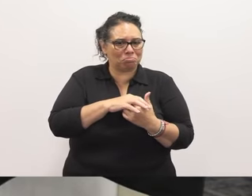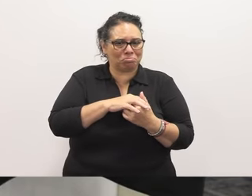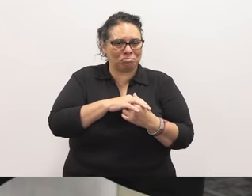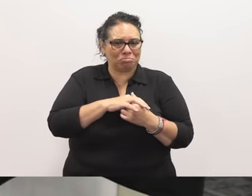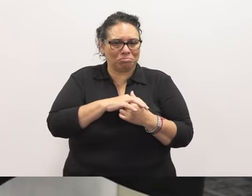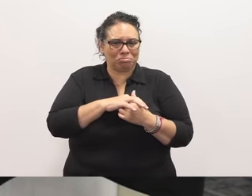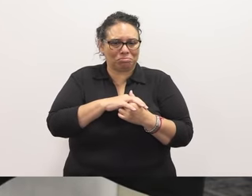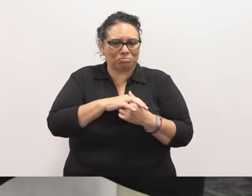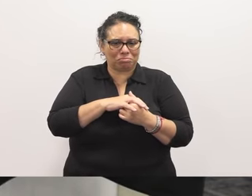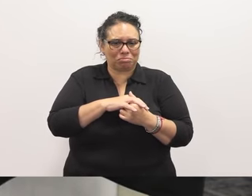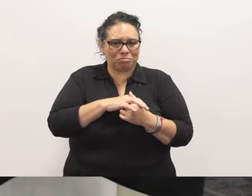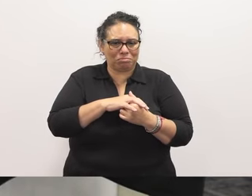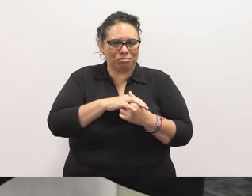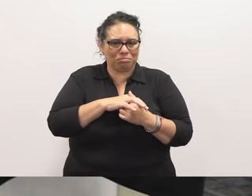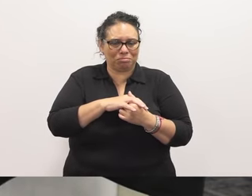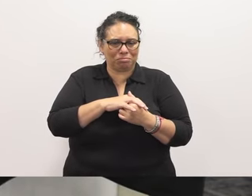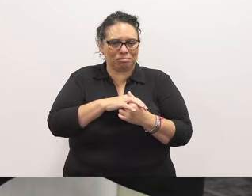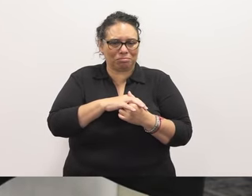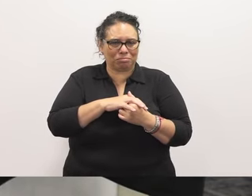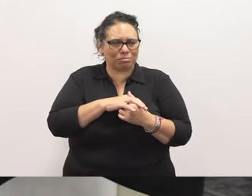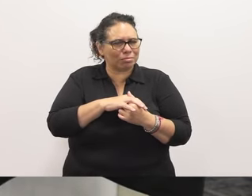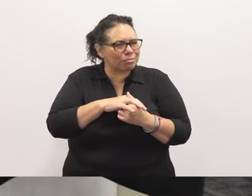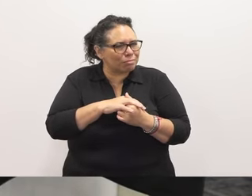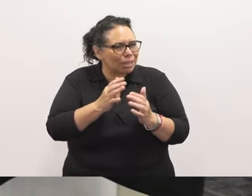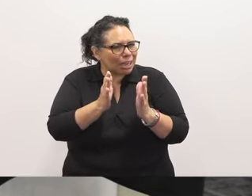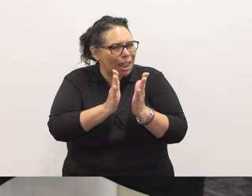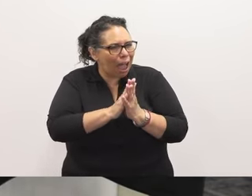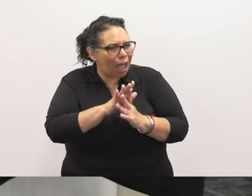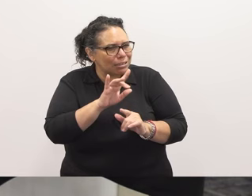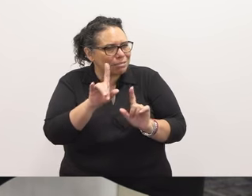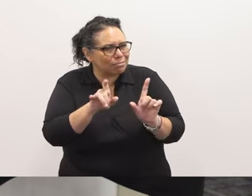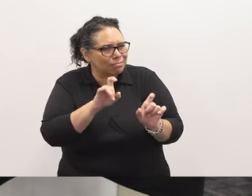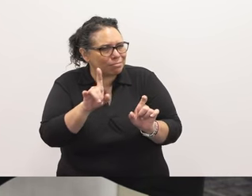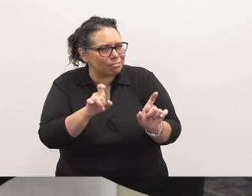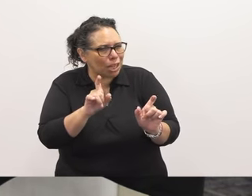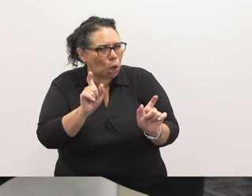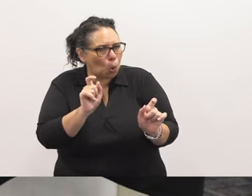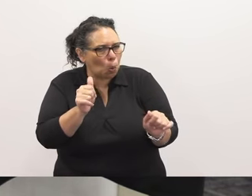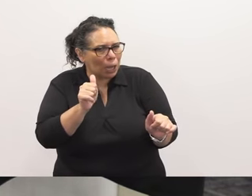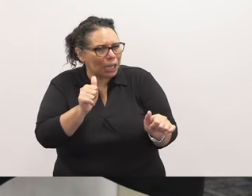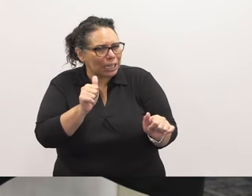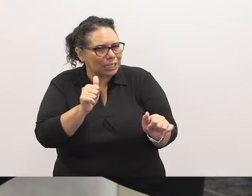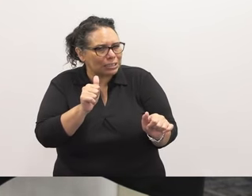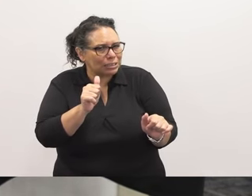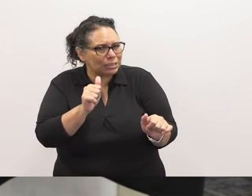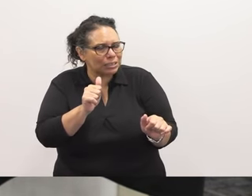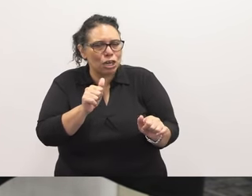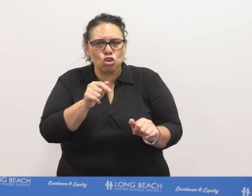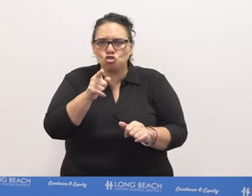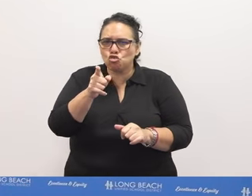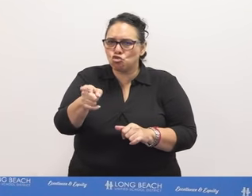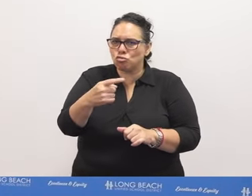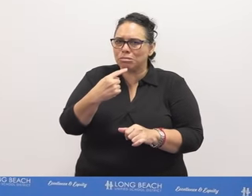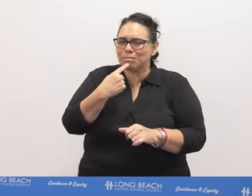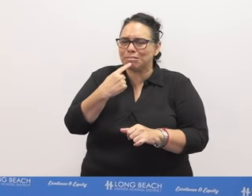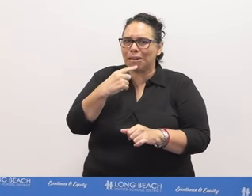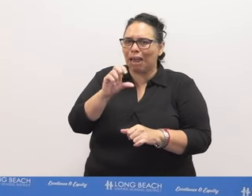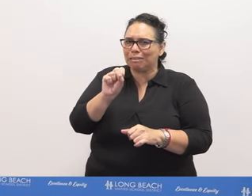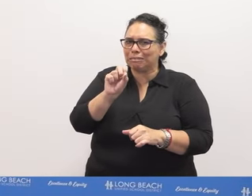Just- [Brian Moskovitz] Can I ask you a gentleman, a quick question if you don't mind. So you referenced some of the support from SSI